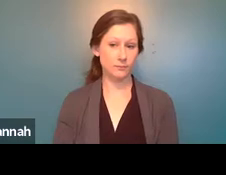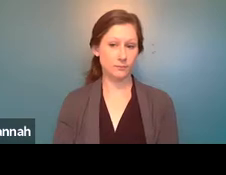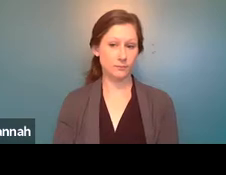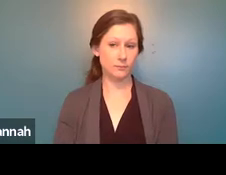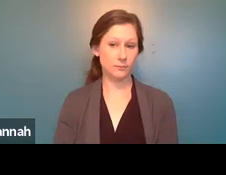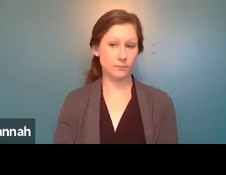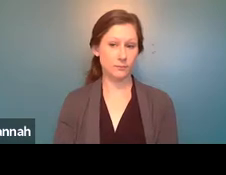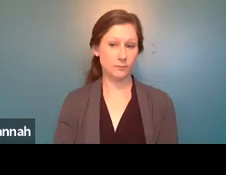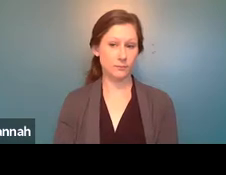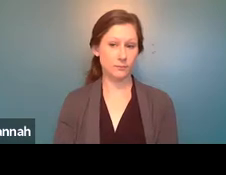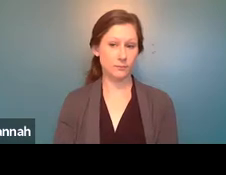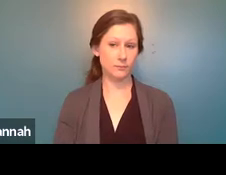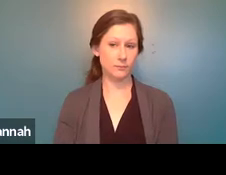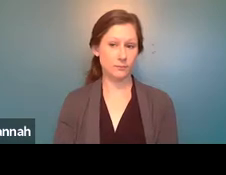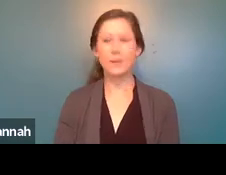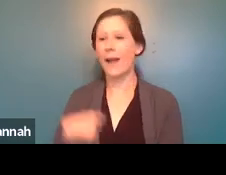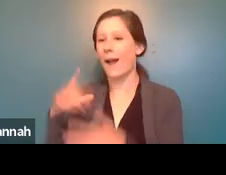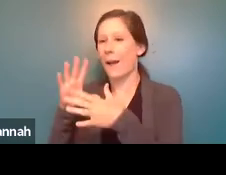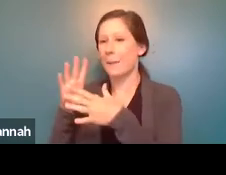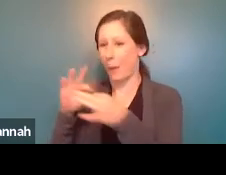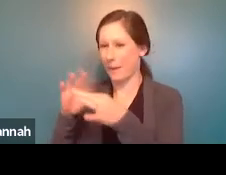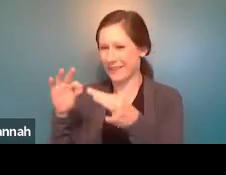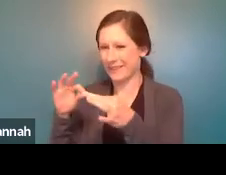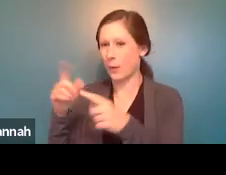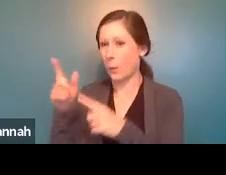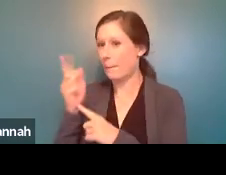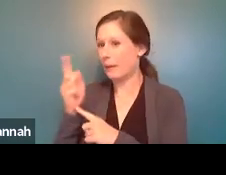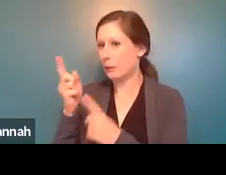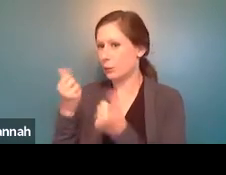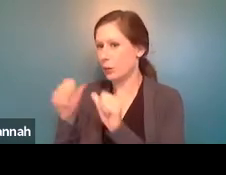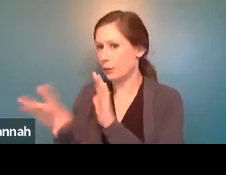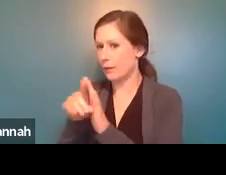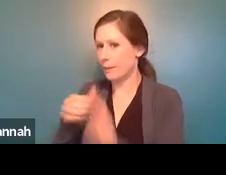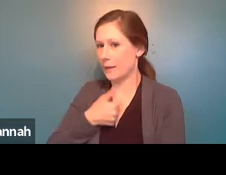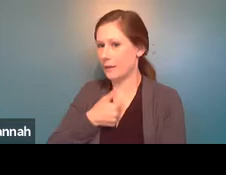Chris: I'm coming. It just took me a minute to find myself. Jason: Oh, OK. Chris: unmute myself.